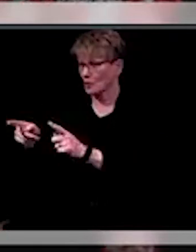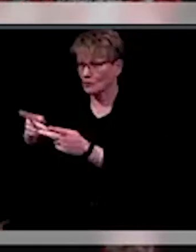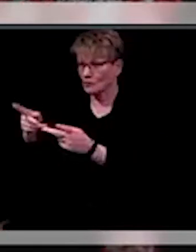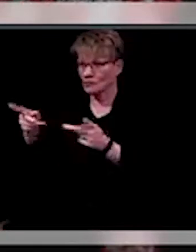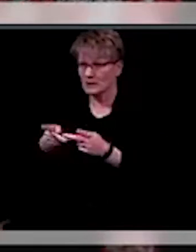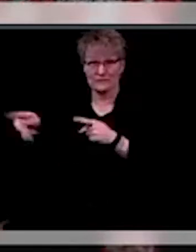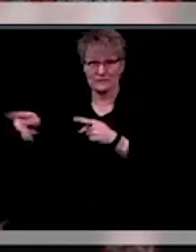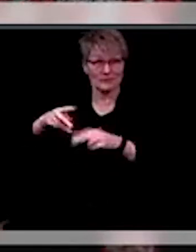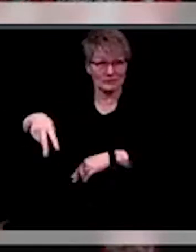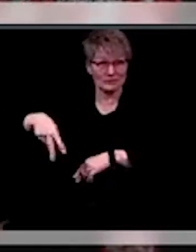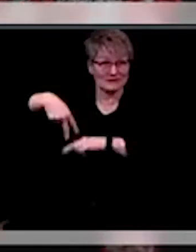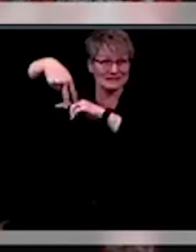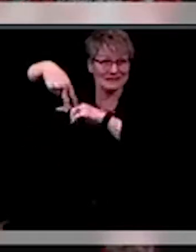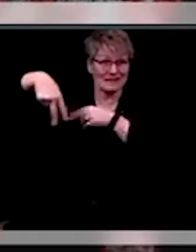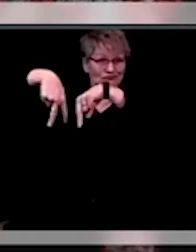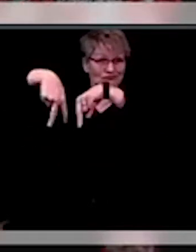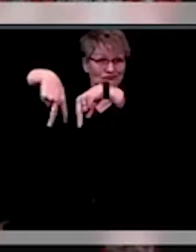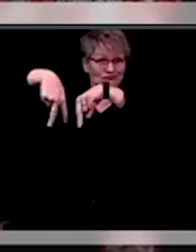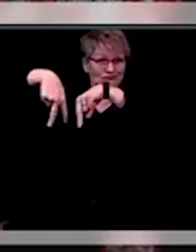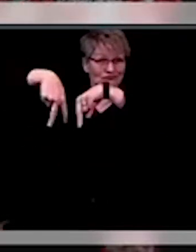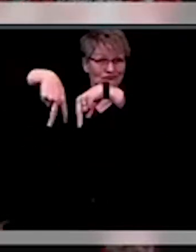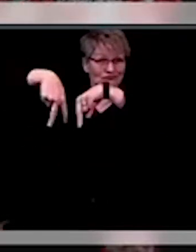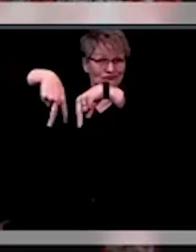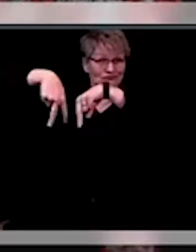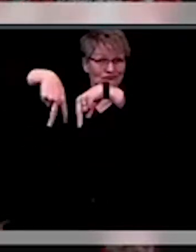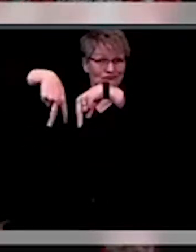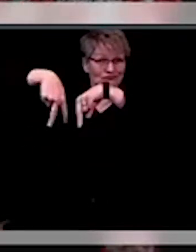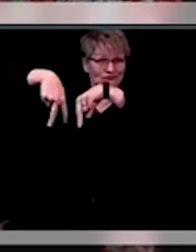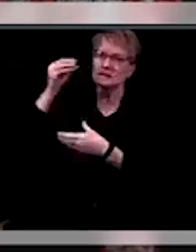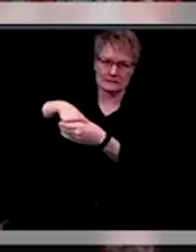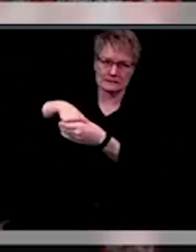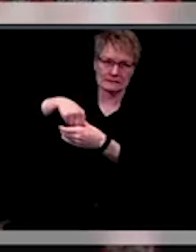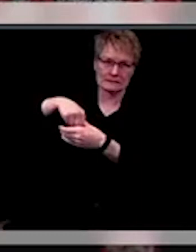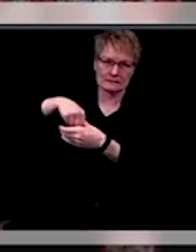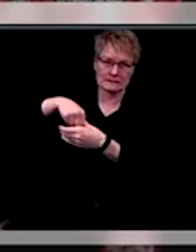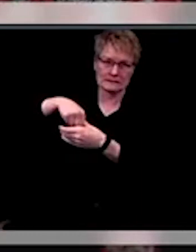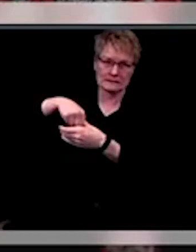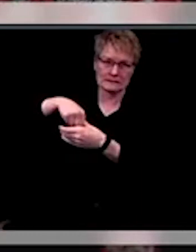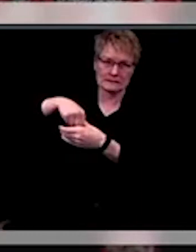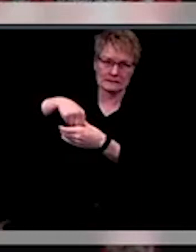and indoors. Those are the types of situations that are particularly risky. We recommend